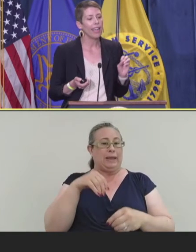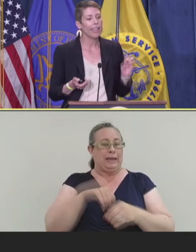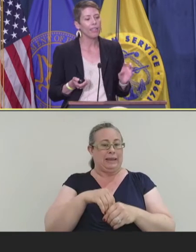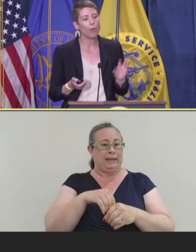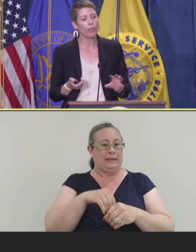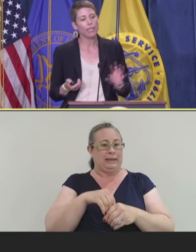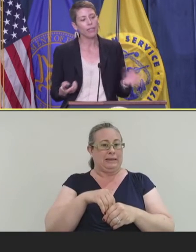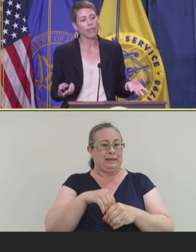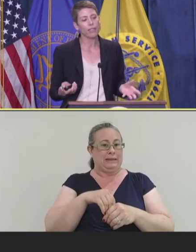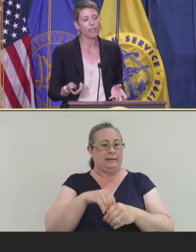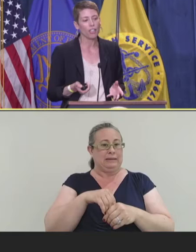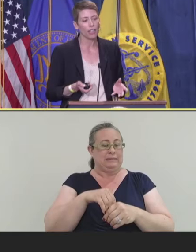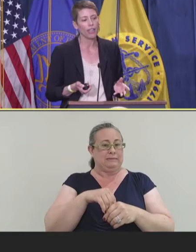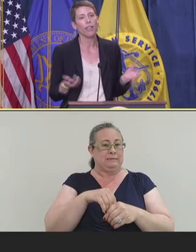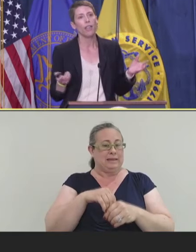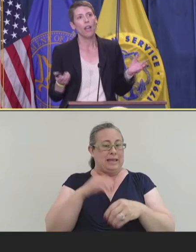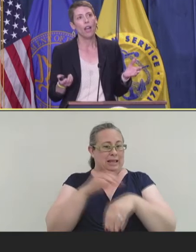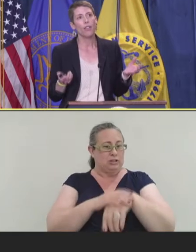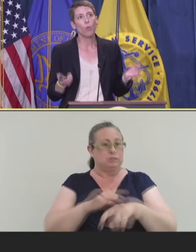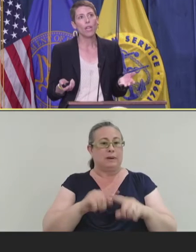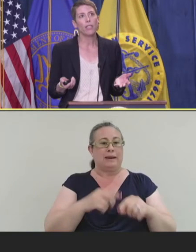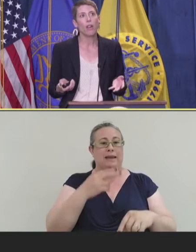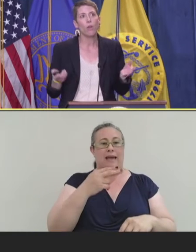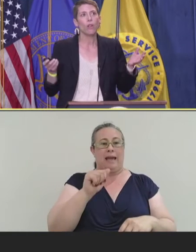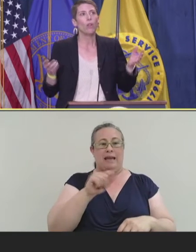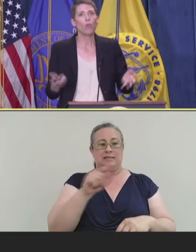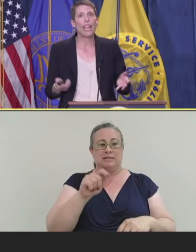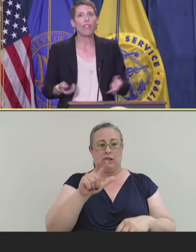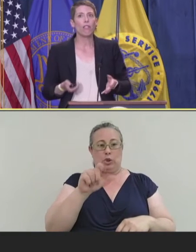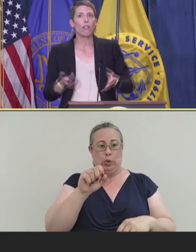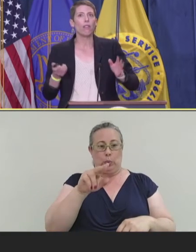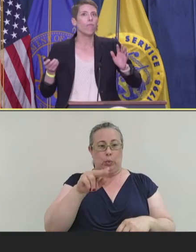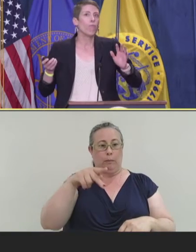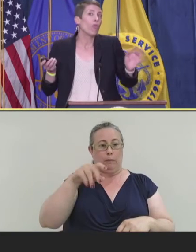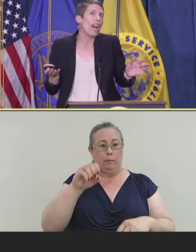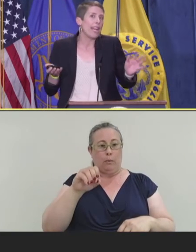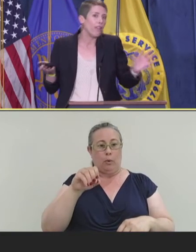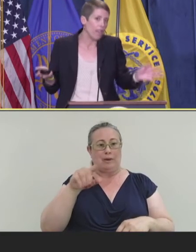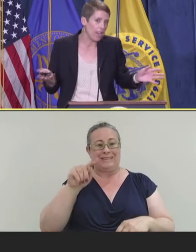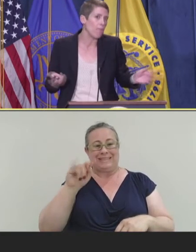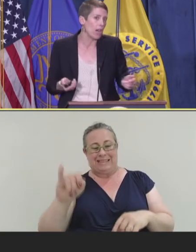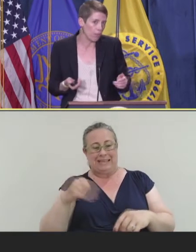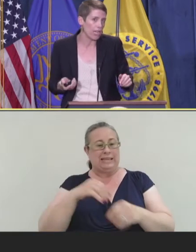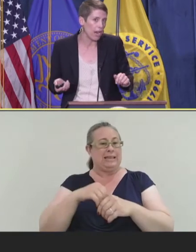And importantly to this discussion, there was no regular Pride event in Montgomery County,